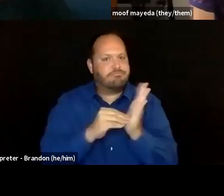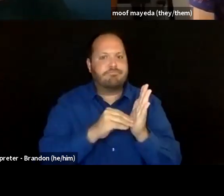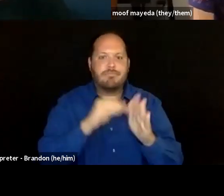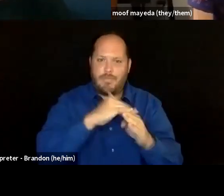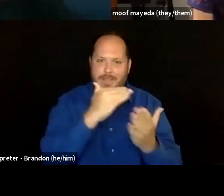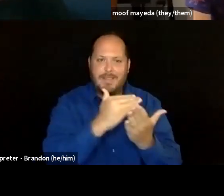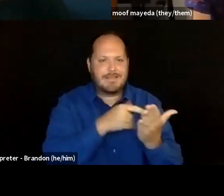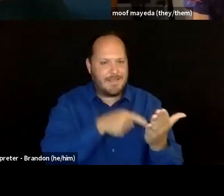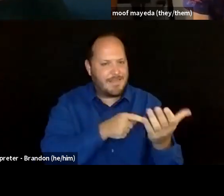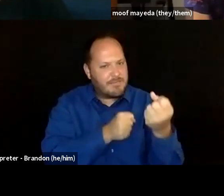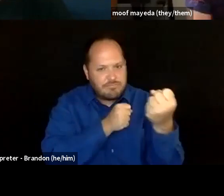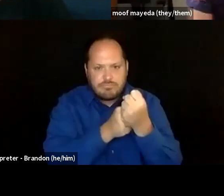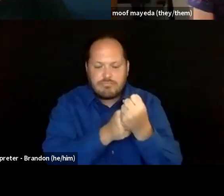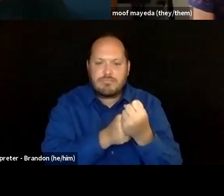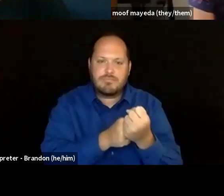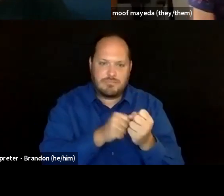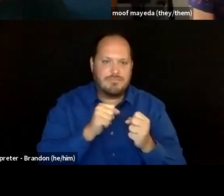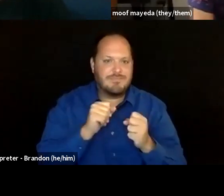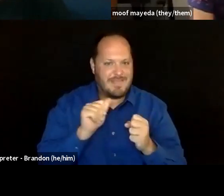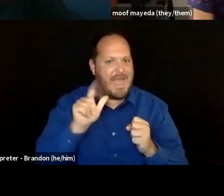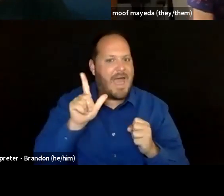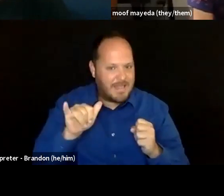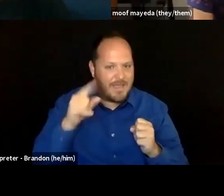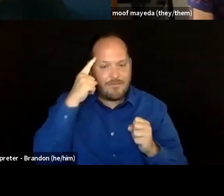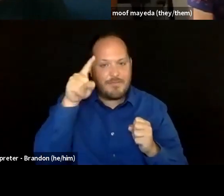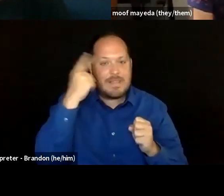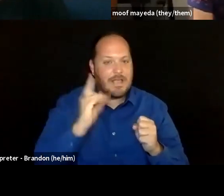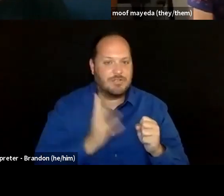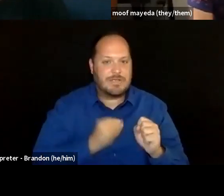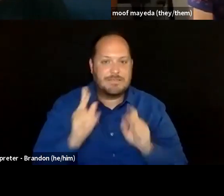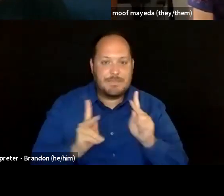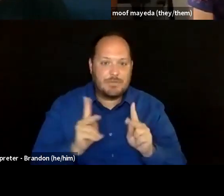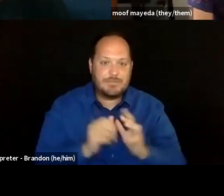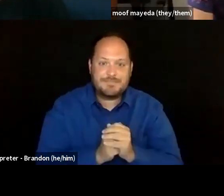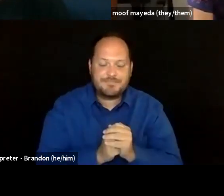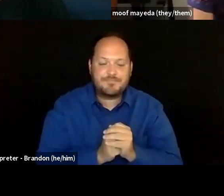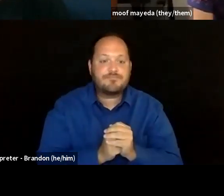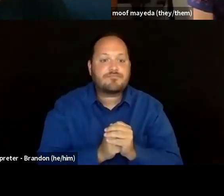Thanks, Iden. Oh, one more we cannot forget.